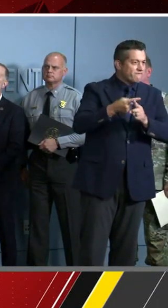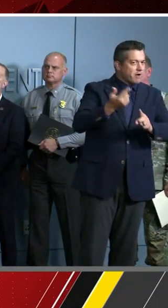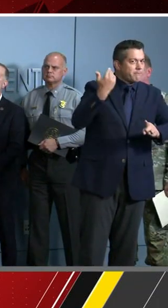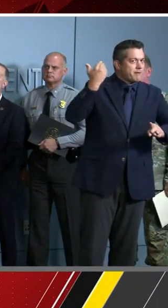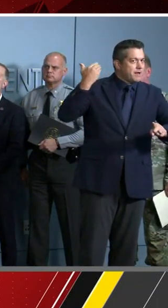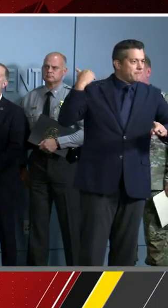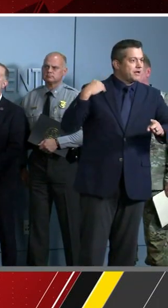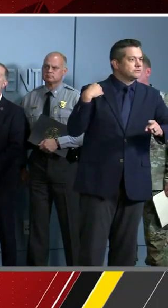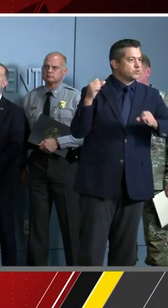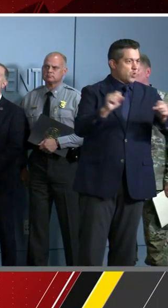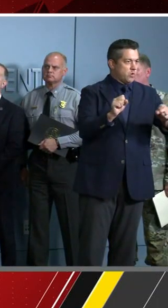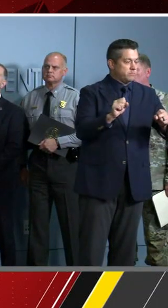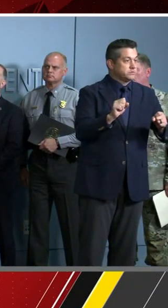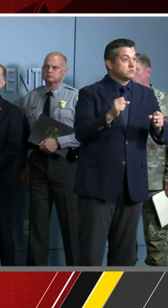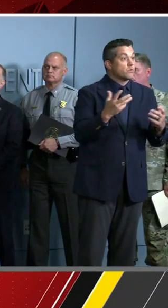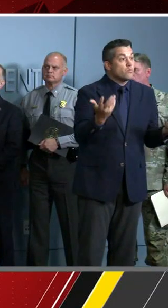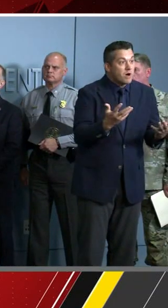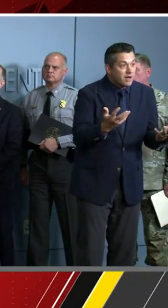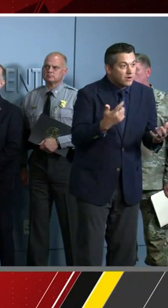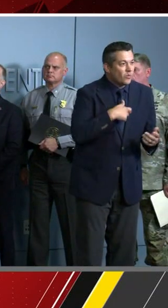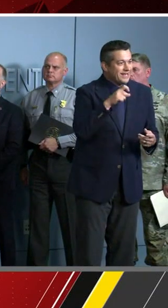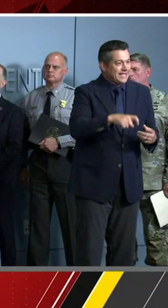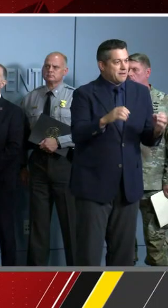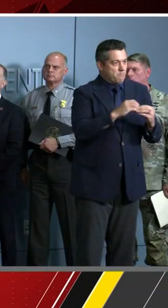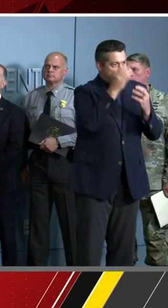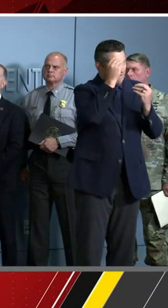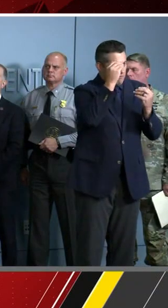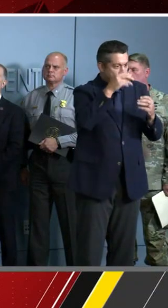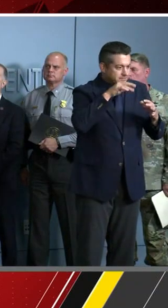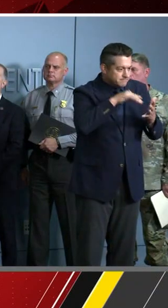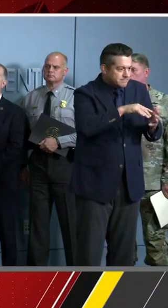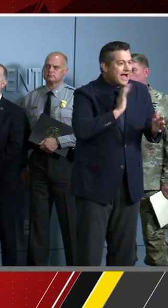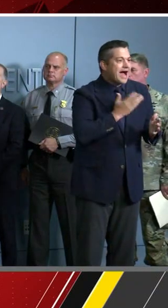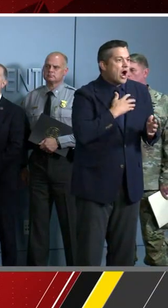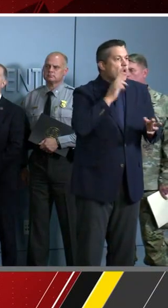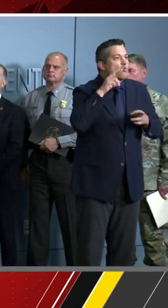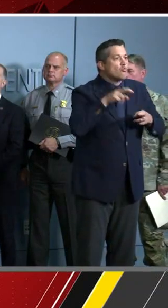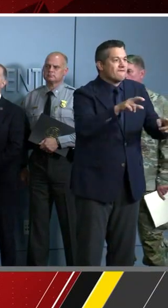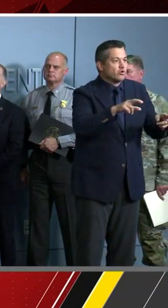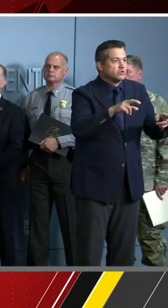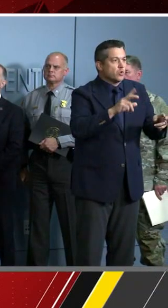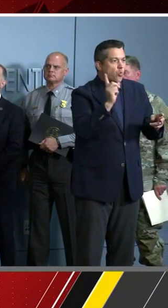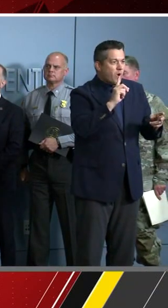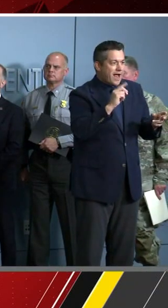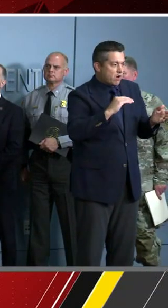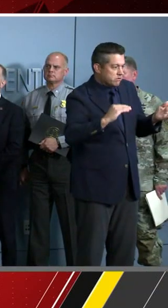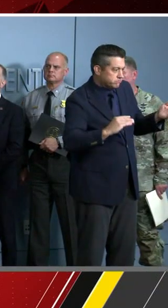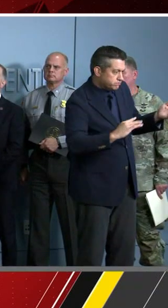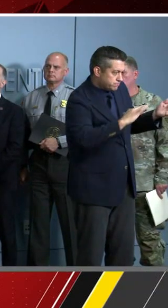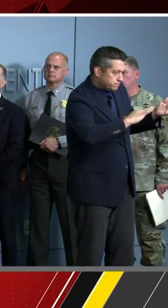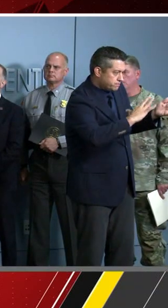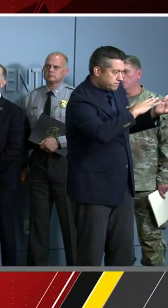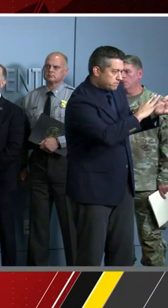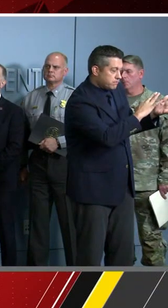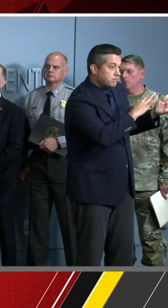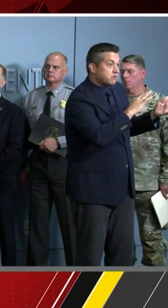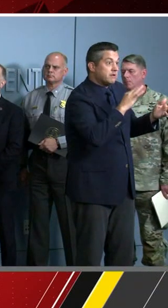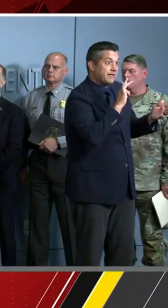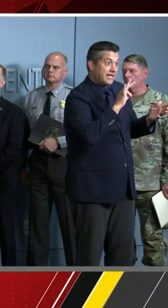information about our rivers and